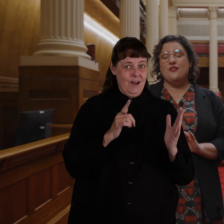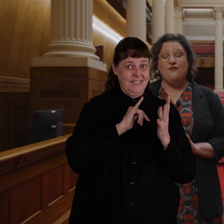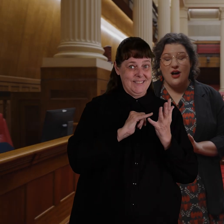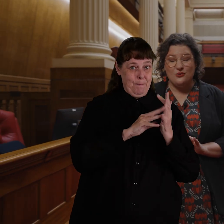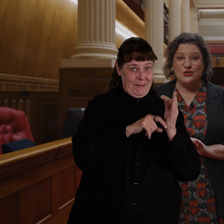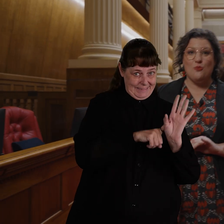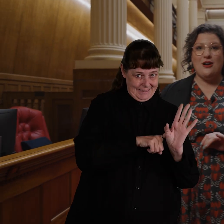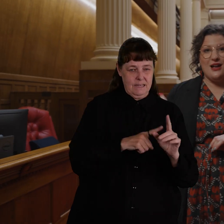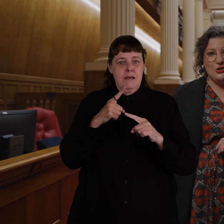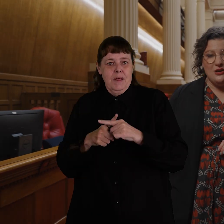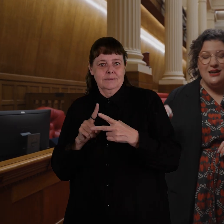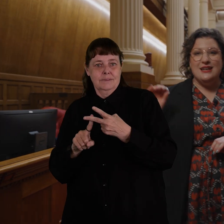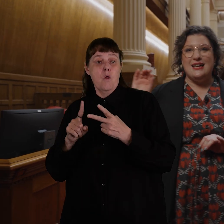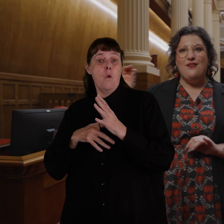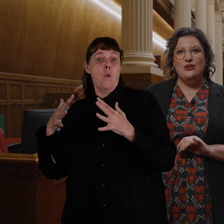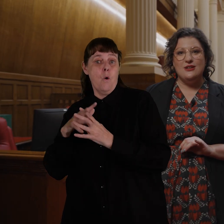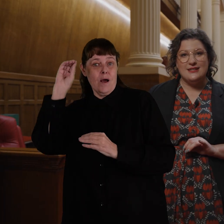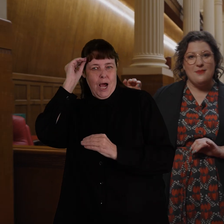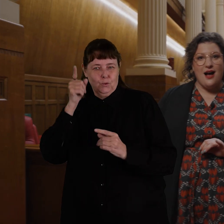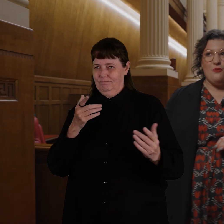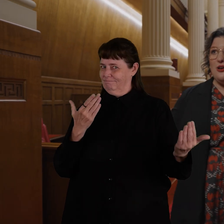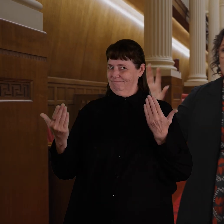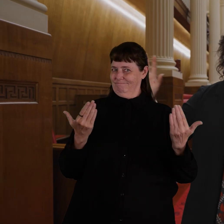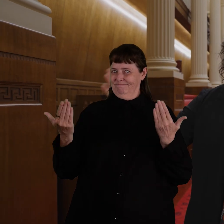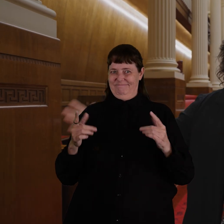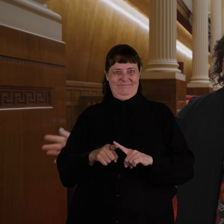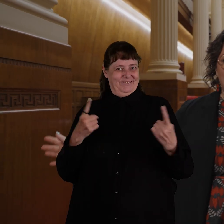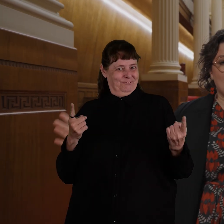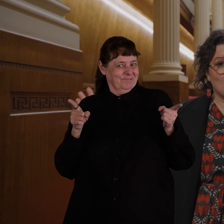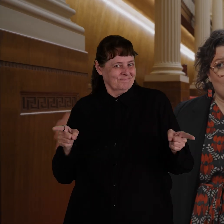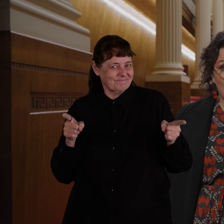to the final stop on our tour to have a look at some artwork in the Legislative Council's